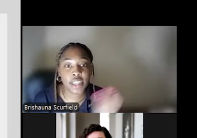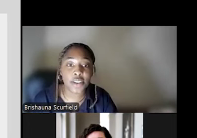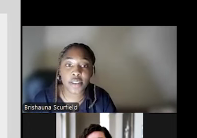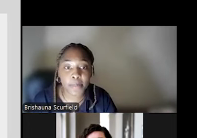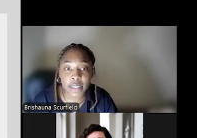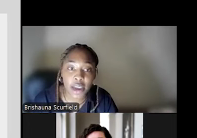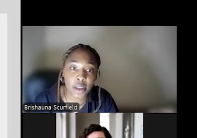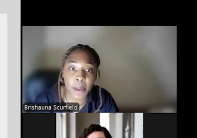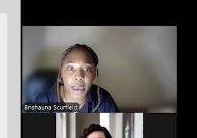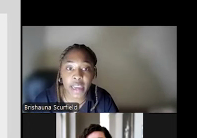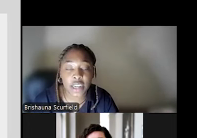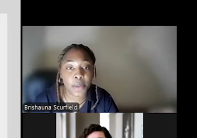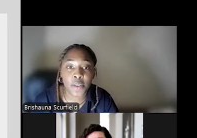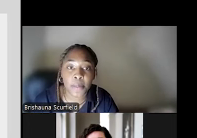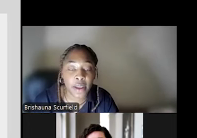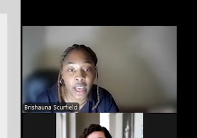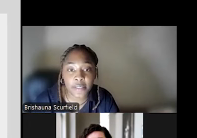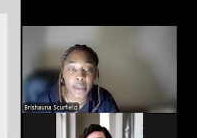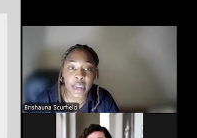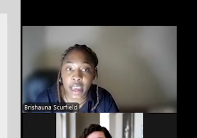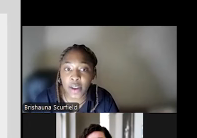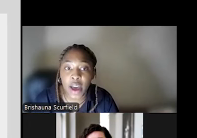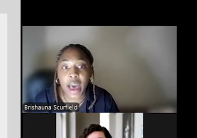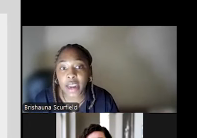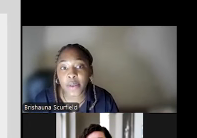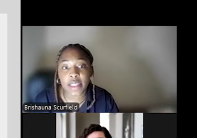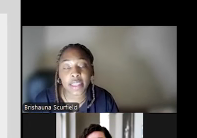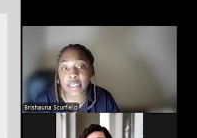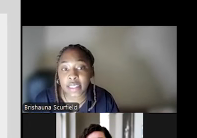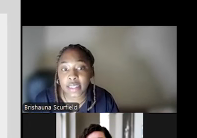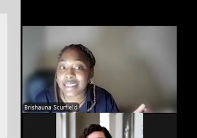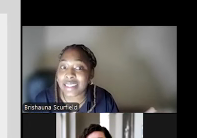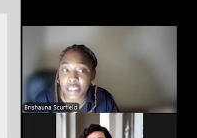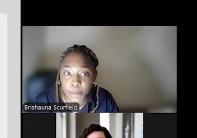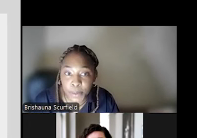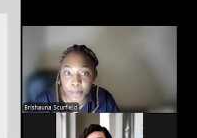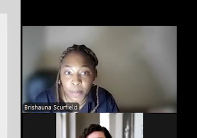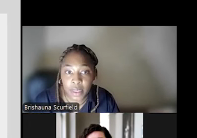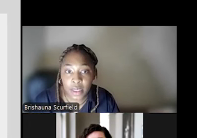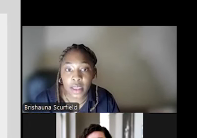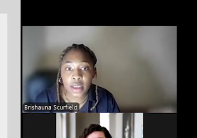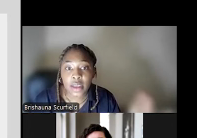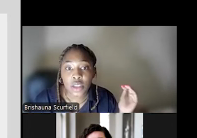center my title on my page, and I move on about life. But now, I know that this isn't accessible.